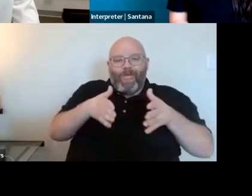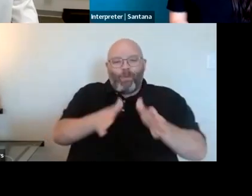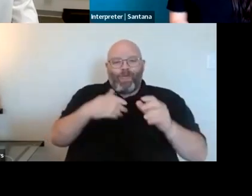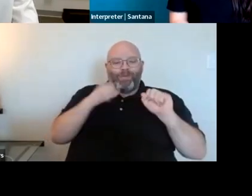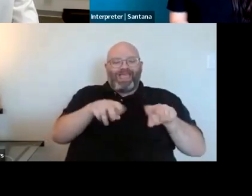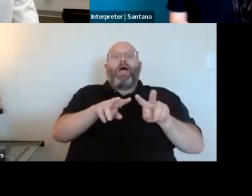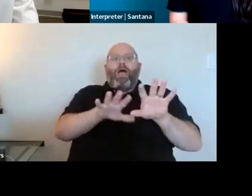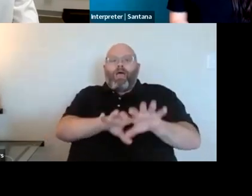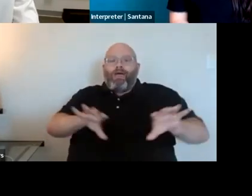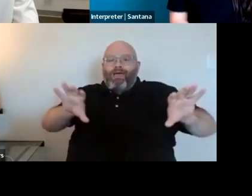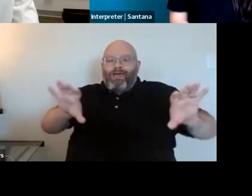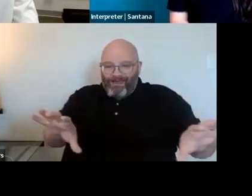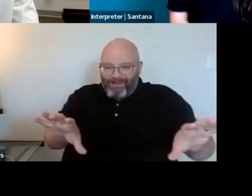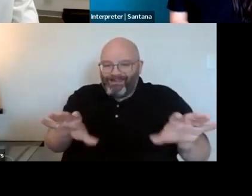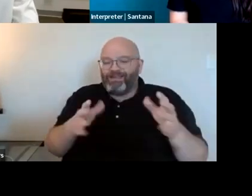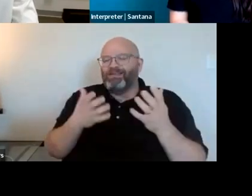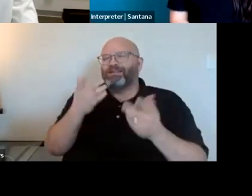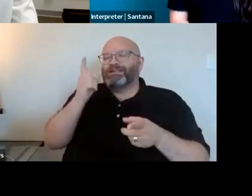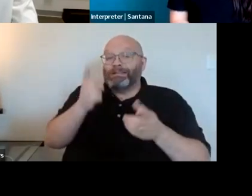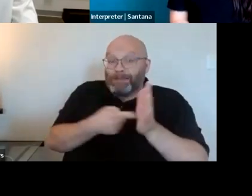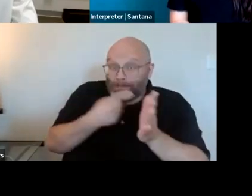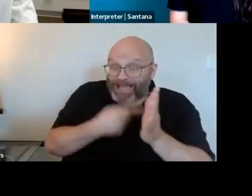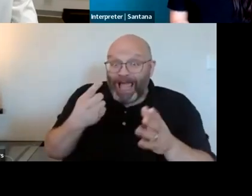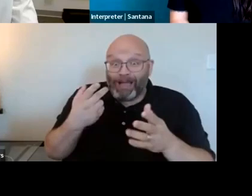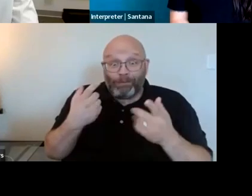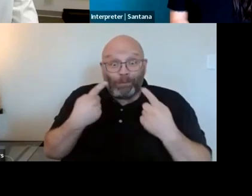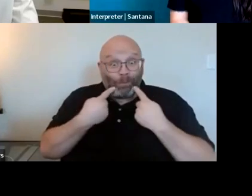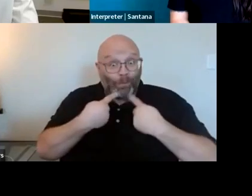and so that's a more social push about language than I think we see elsewhere.